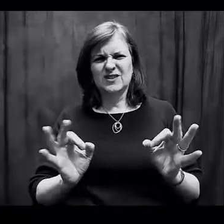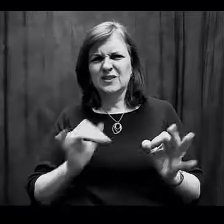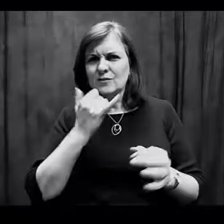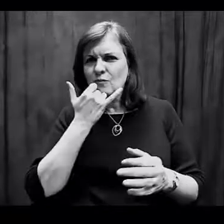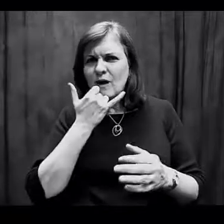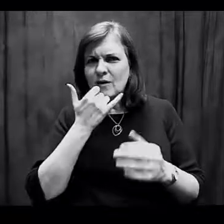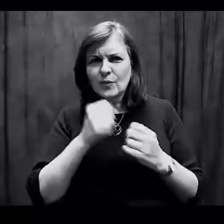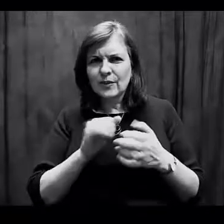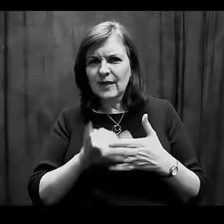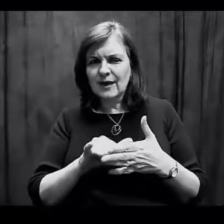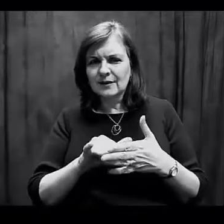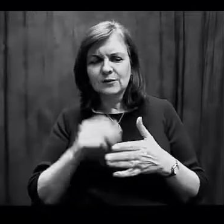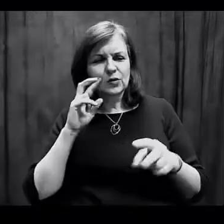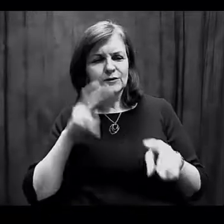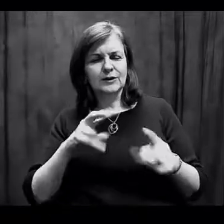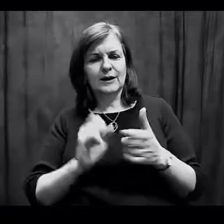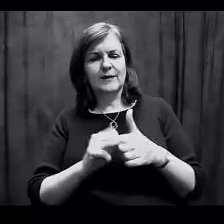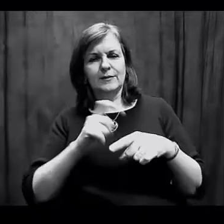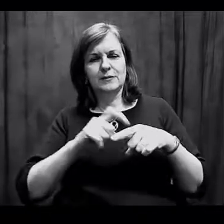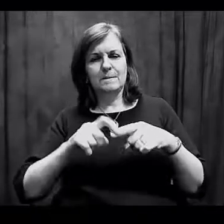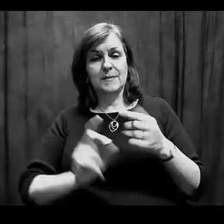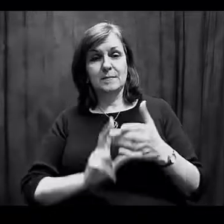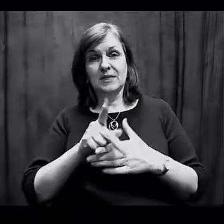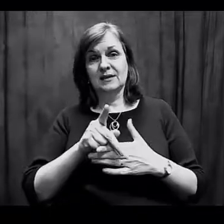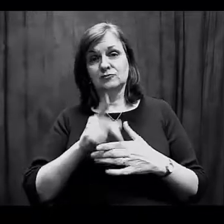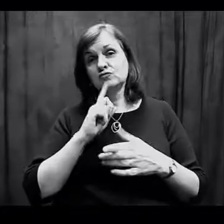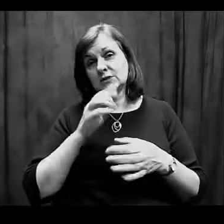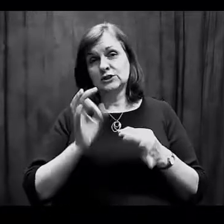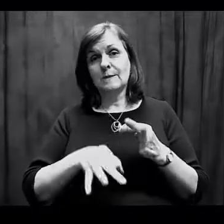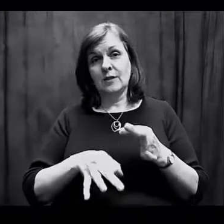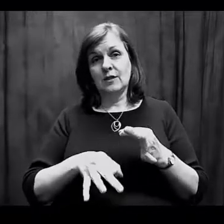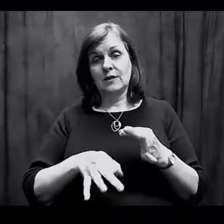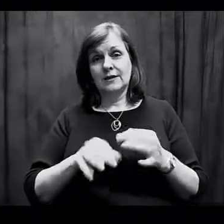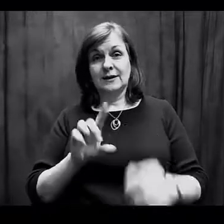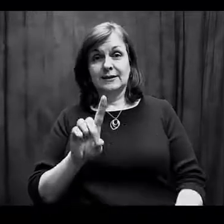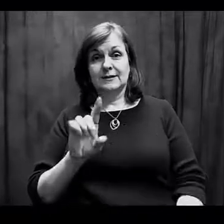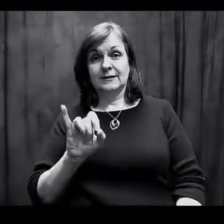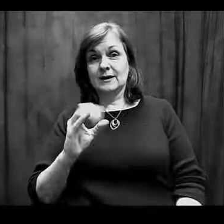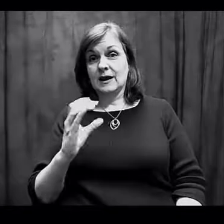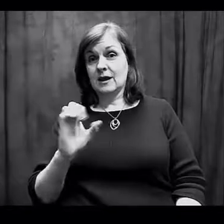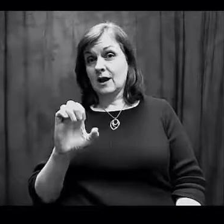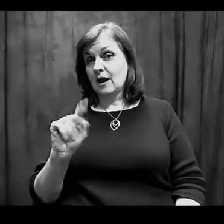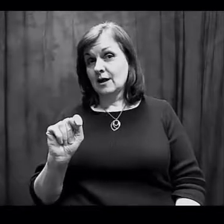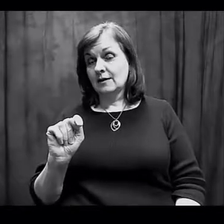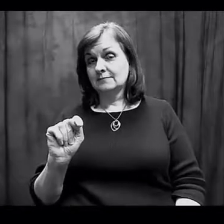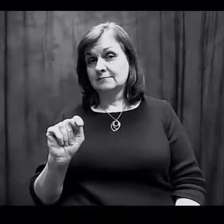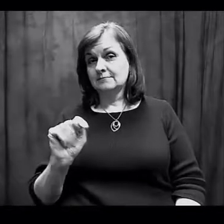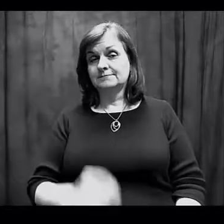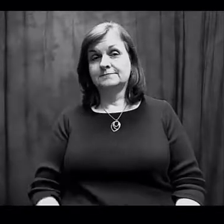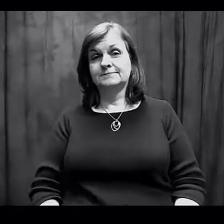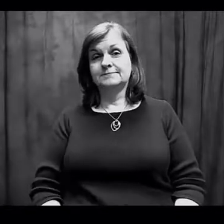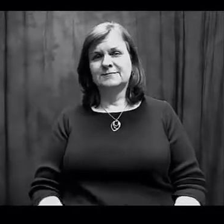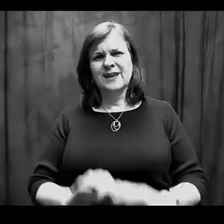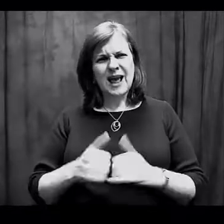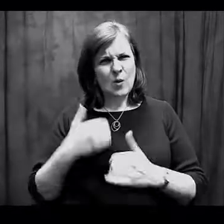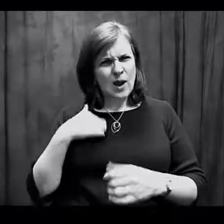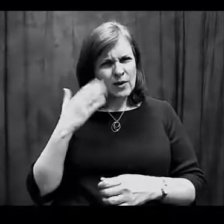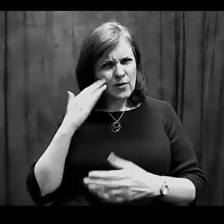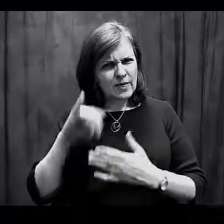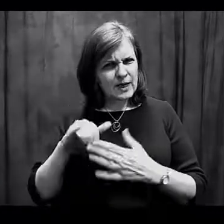there is nothing wrong with a pea!! lets look at the anatomy of a pea plant its pretty simple - its a dicot